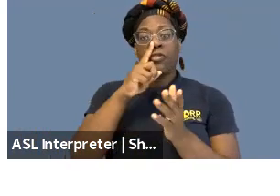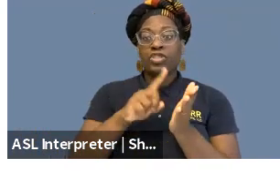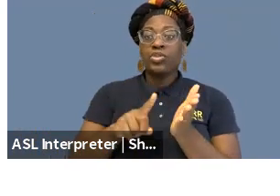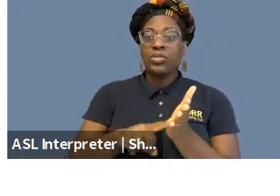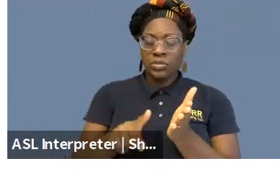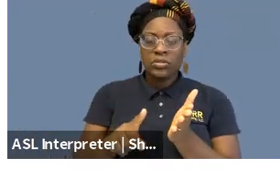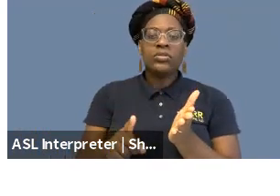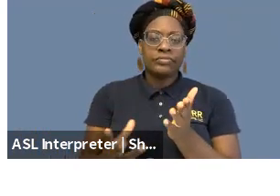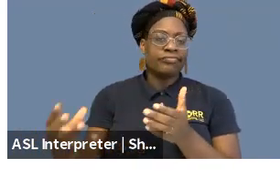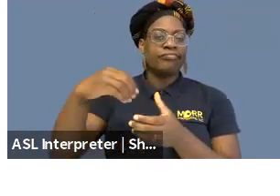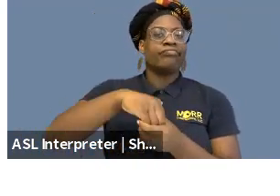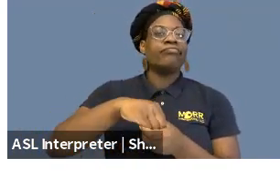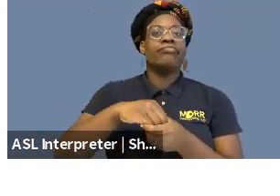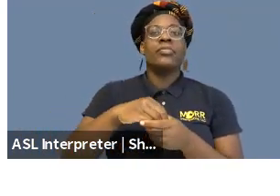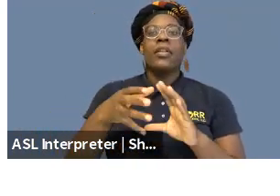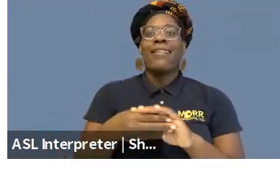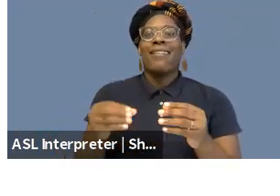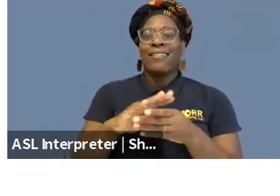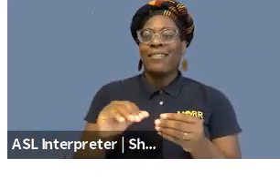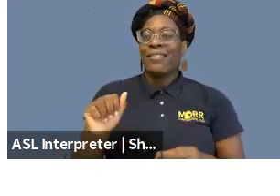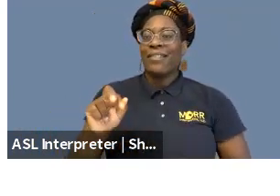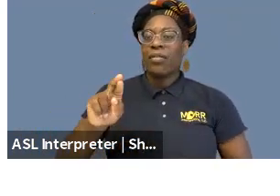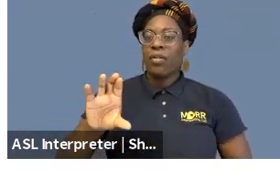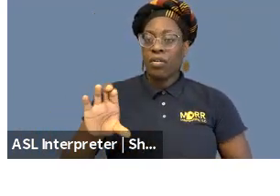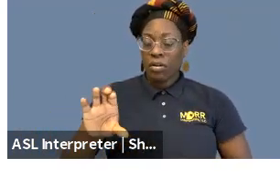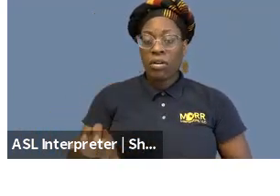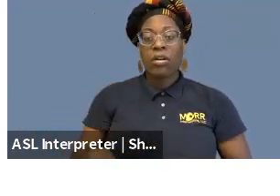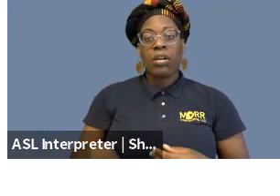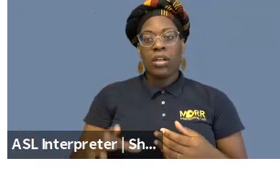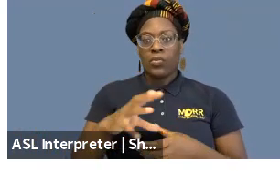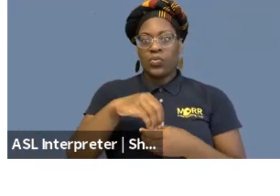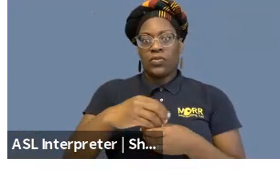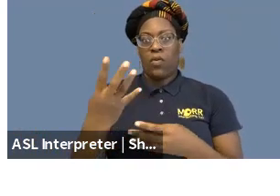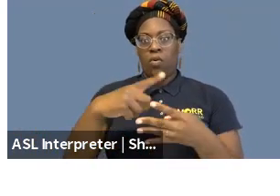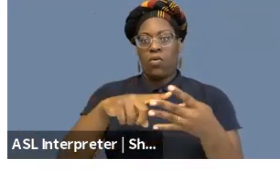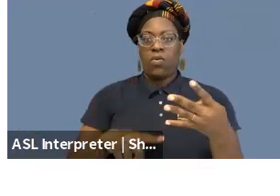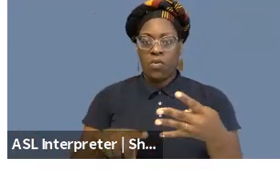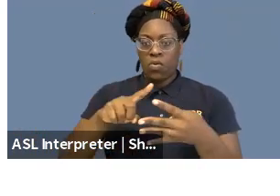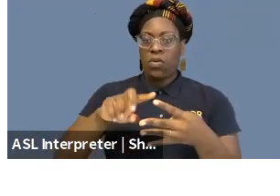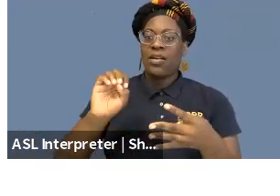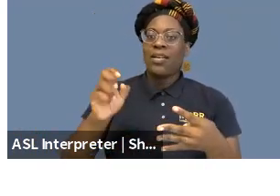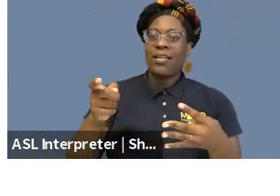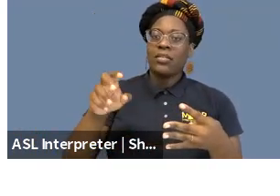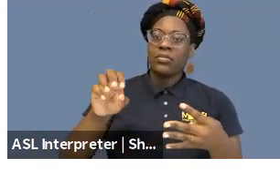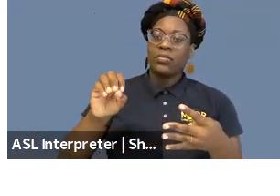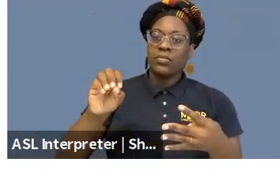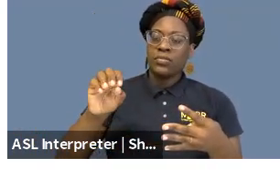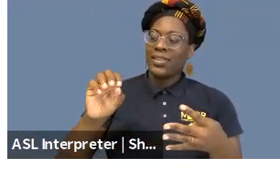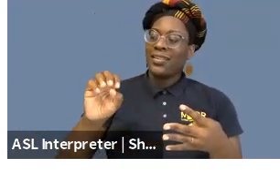This includes the exposition, or the issue the "characters" or researchers are trying to solve;